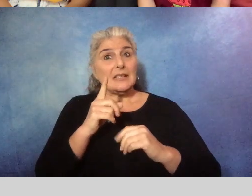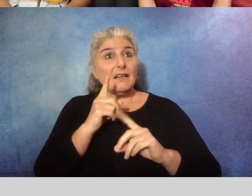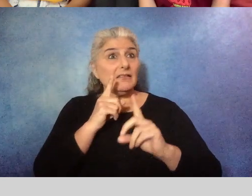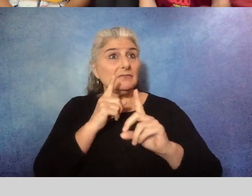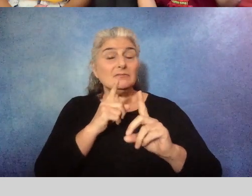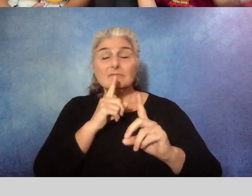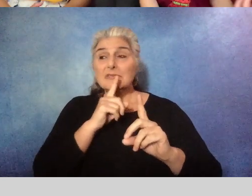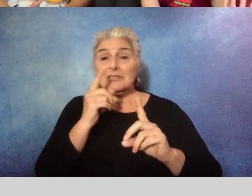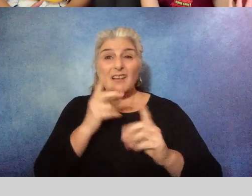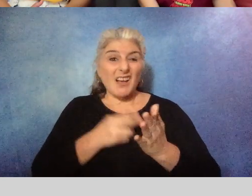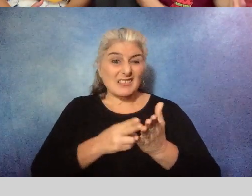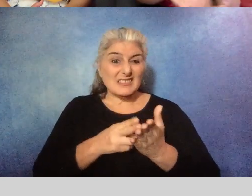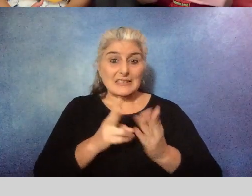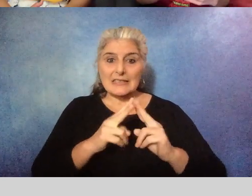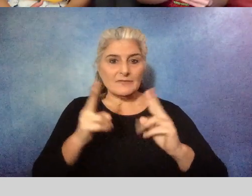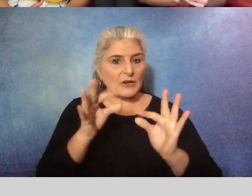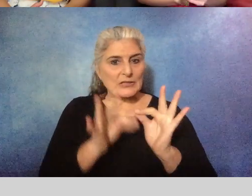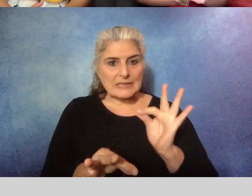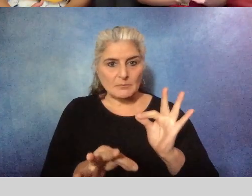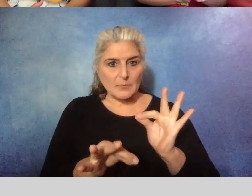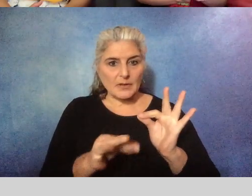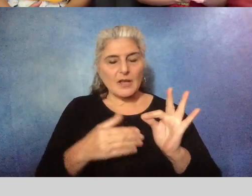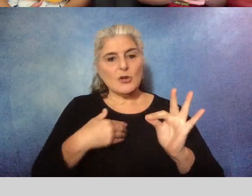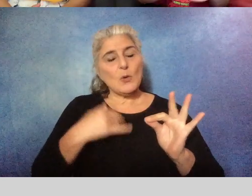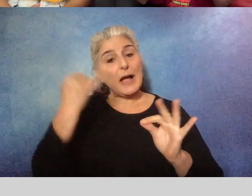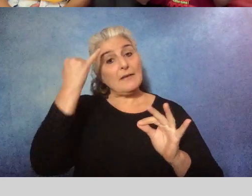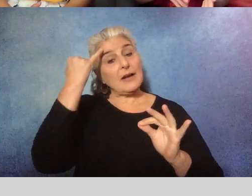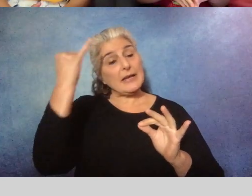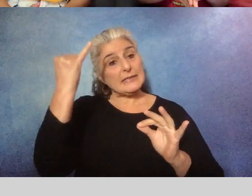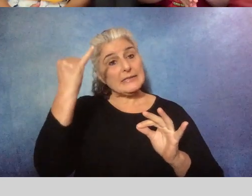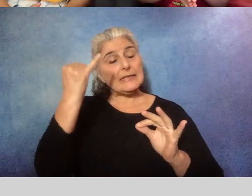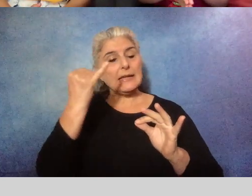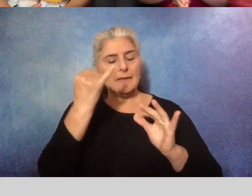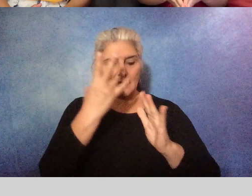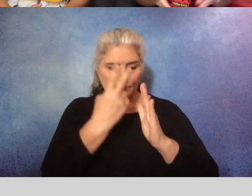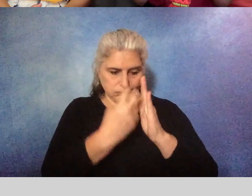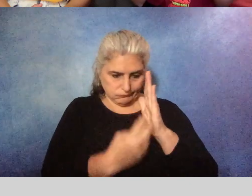I mean, you have an idea, you go deep in that idea